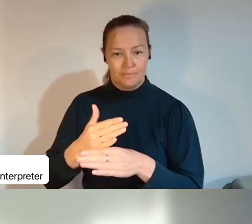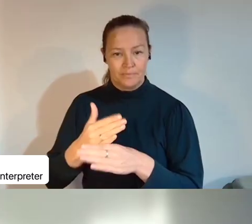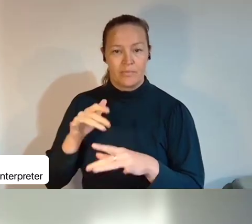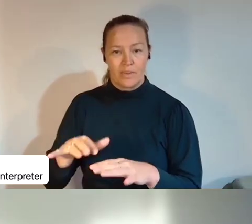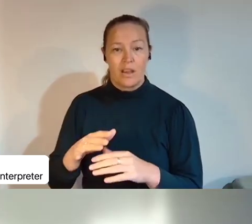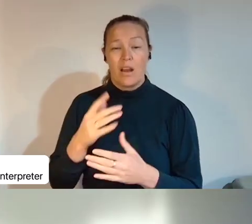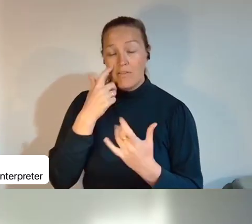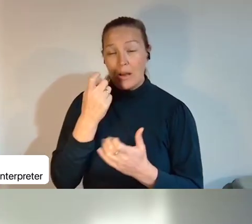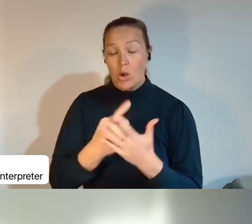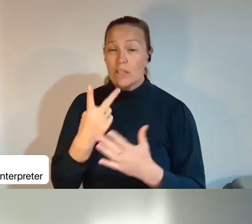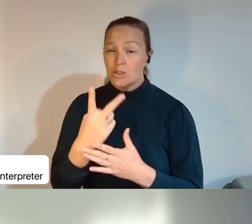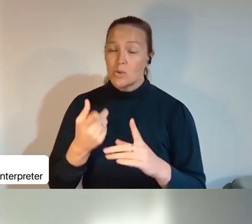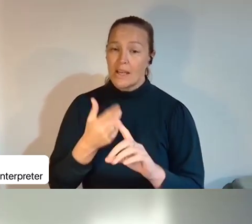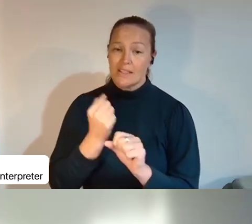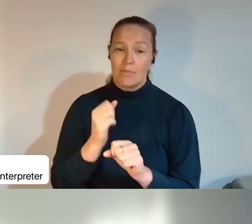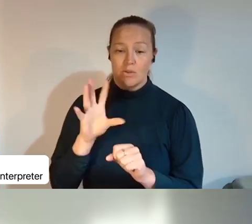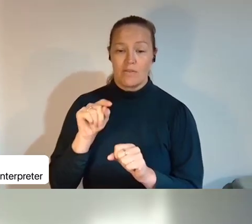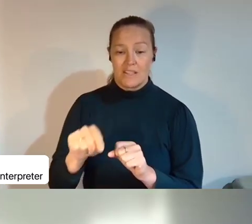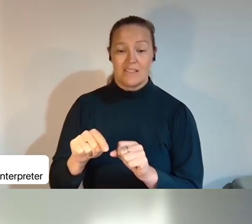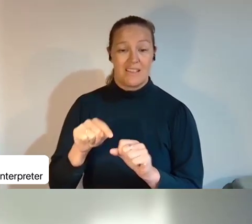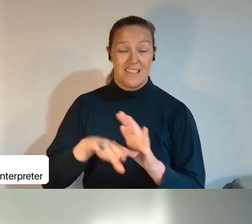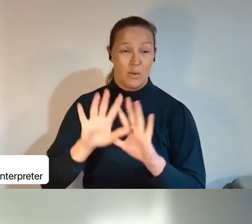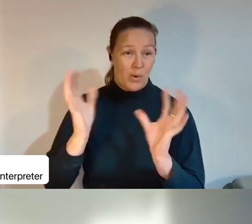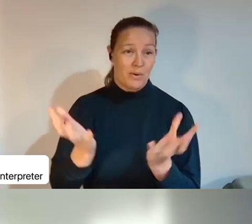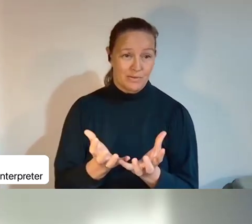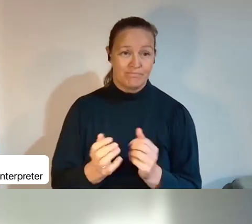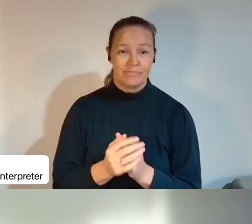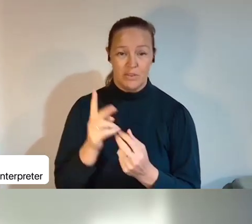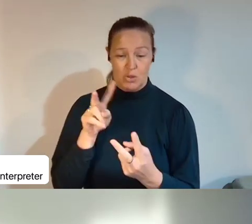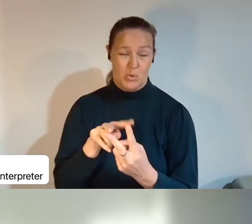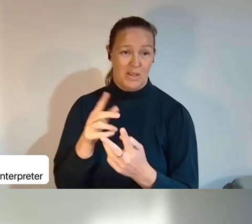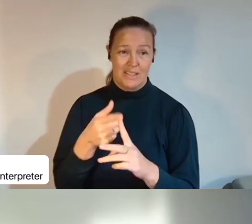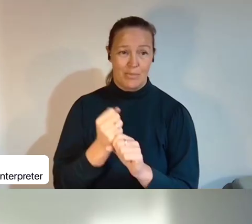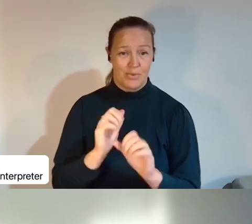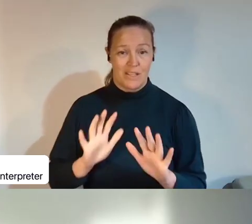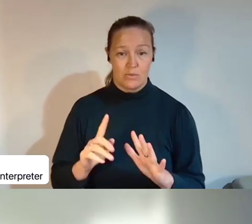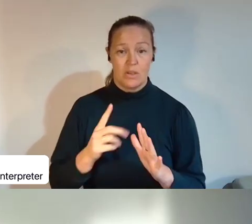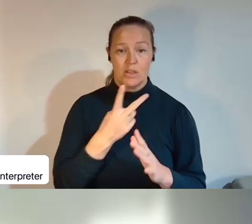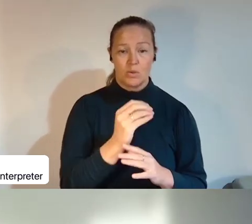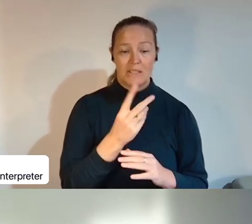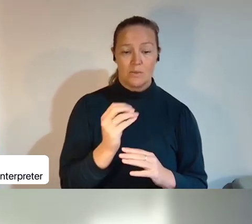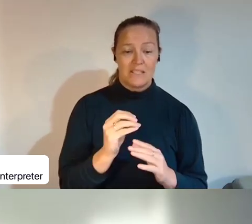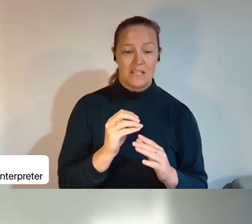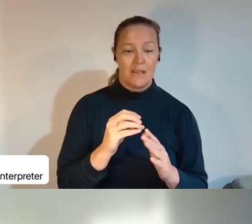examples of this internationally. In 2020, Bryan Russell, a man with Down's Syndrome from Peru,